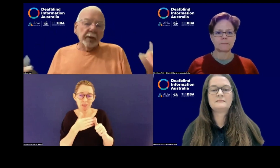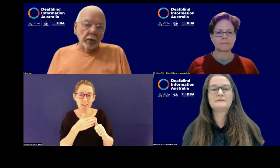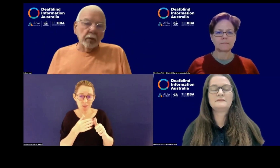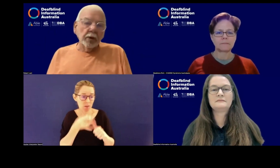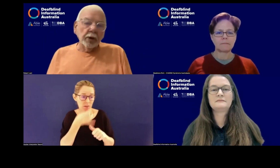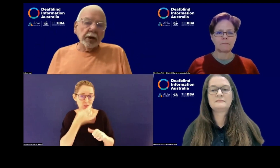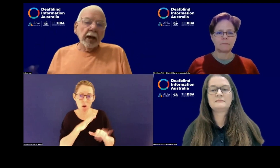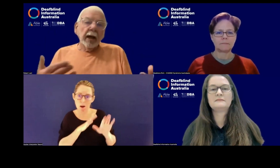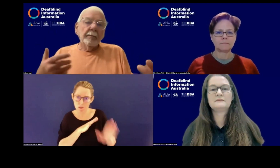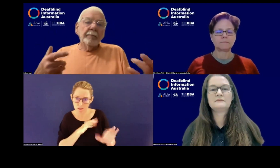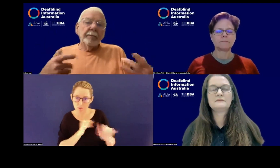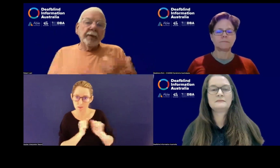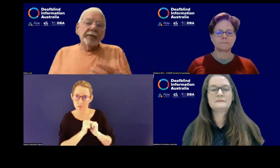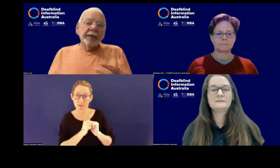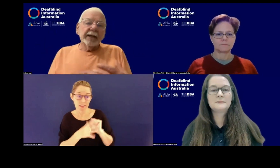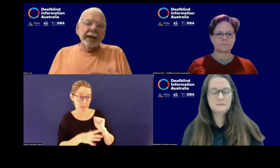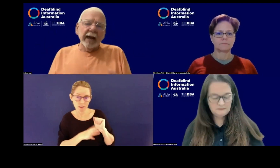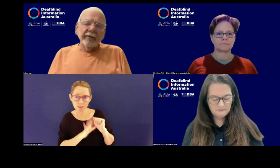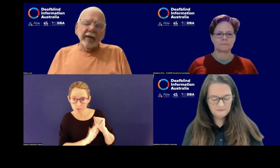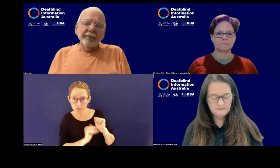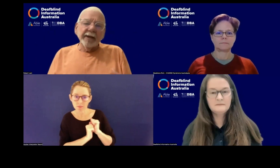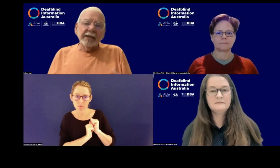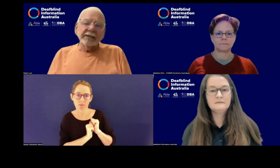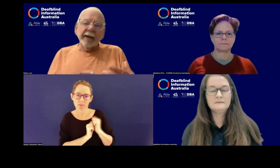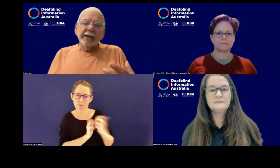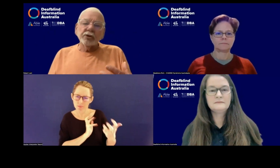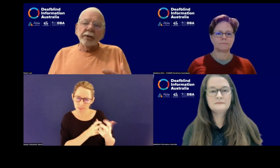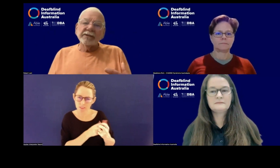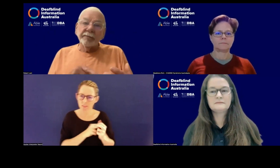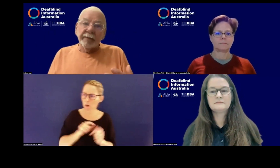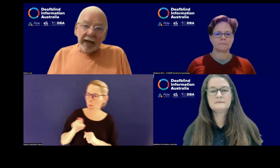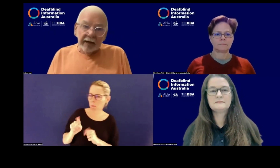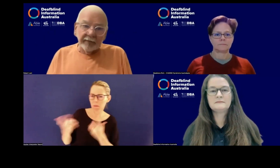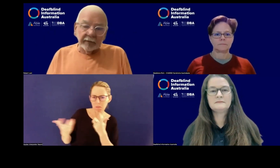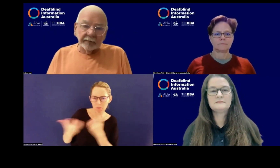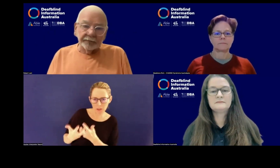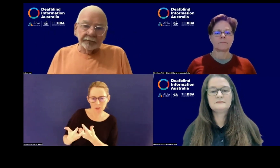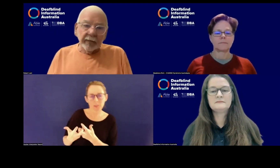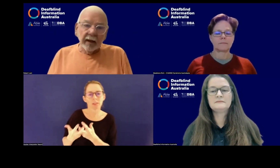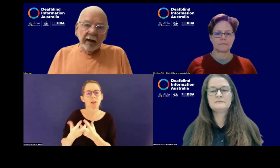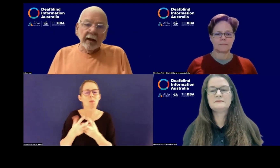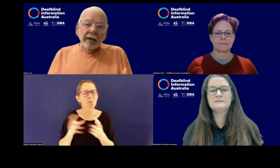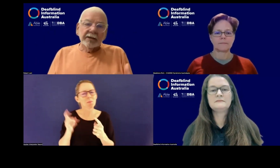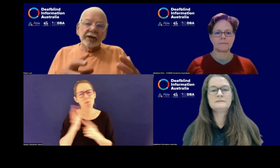will work. But the key out of that for me is to make sure it's meaningful.